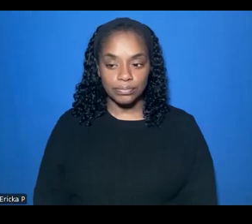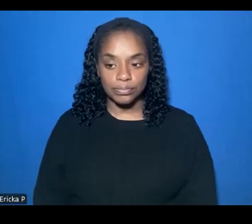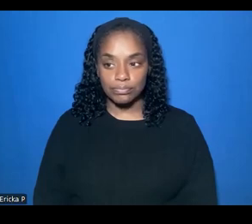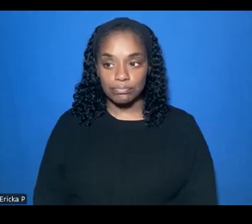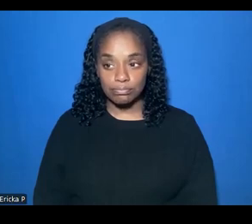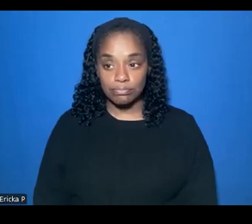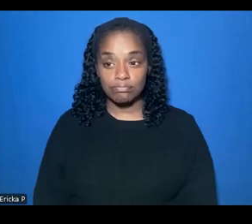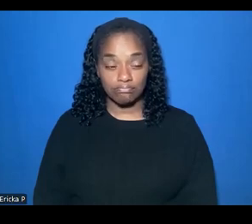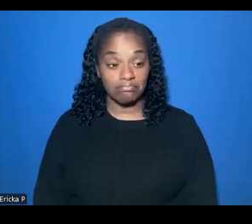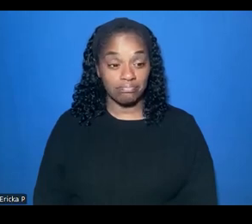So we have come to the end.